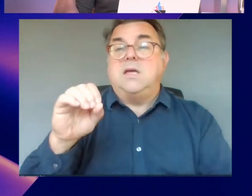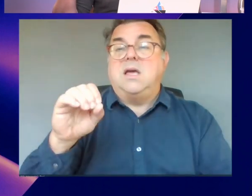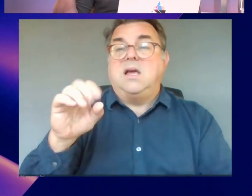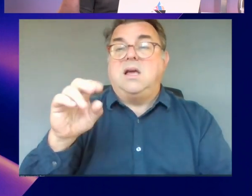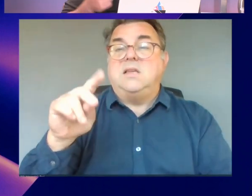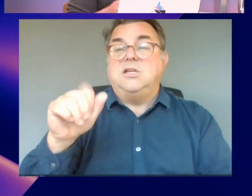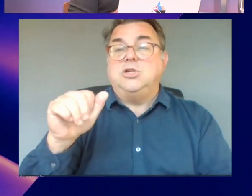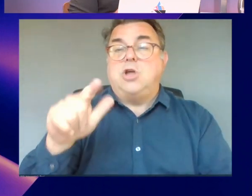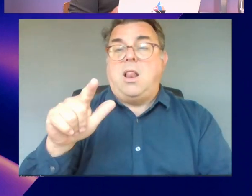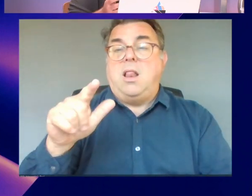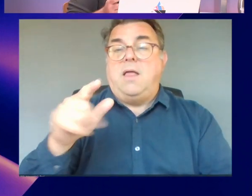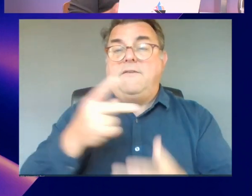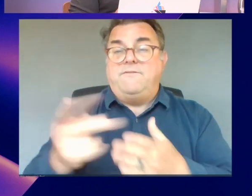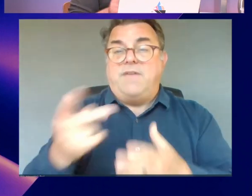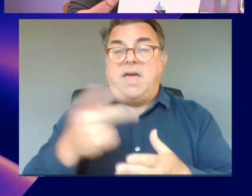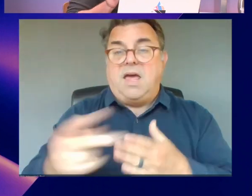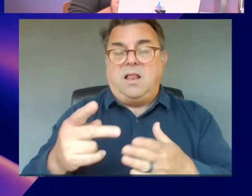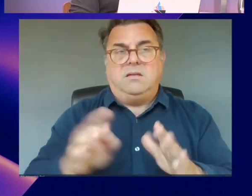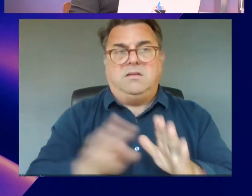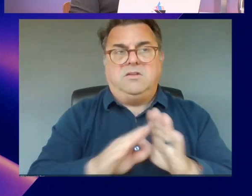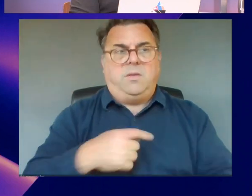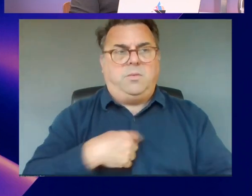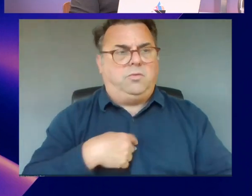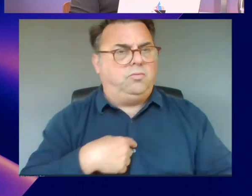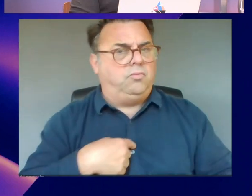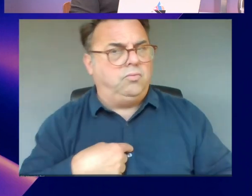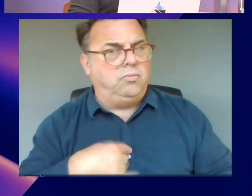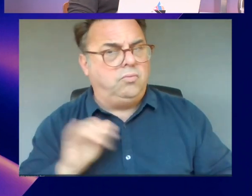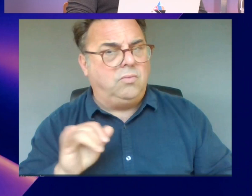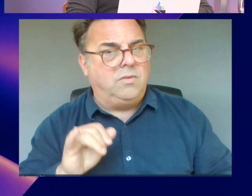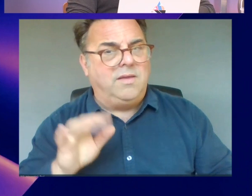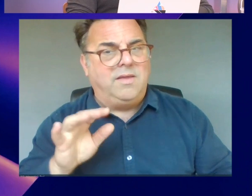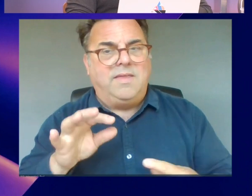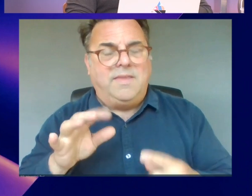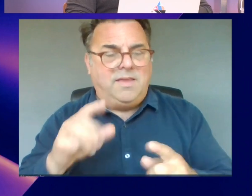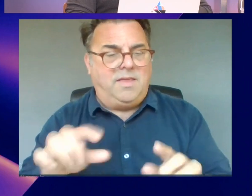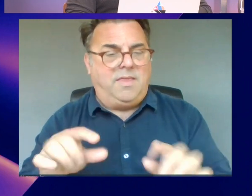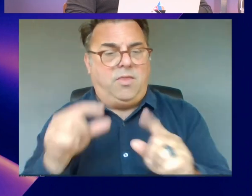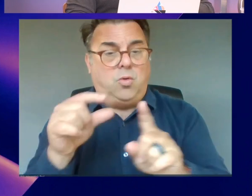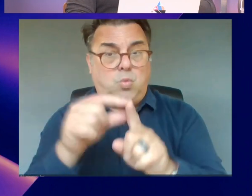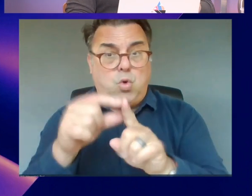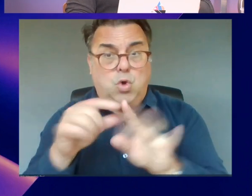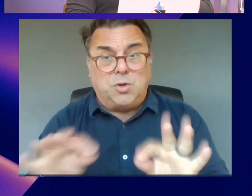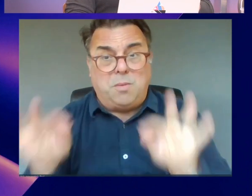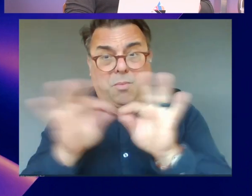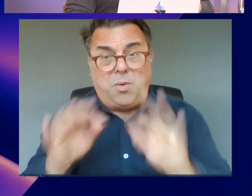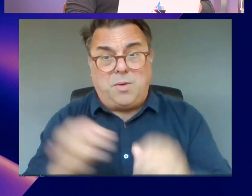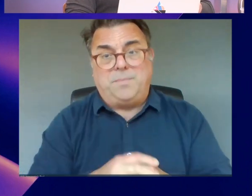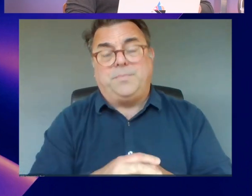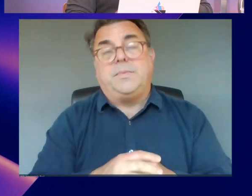their ears kind of ringing what's going on, that exception keyword is interesting. So that's what a log anomaly shows.